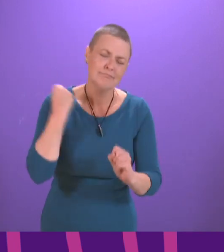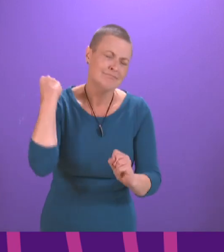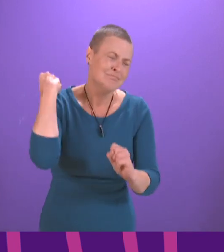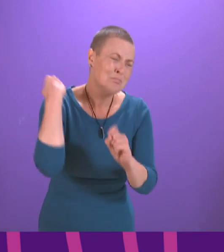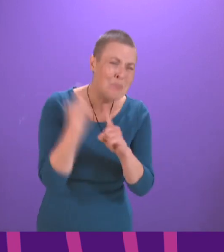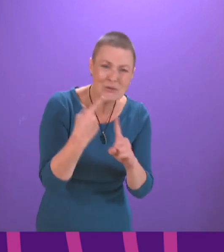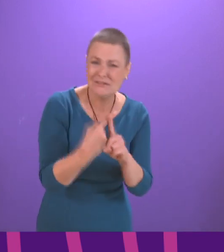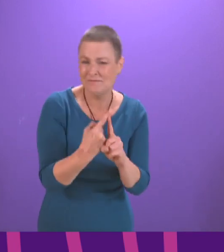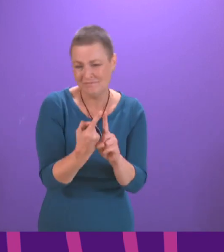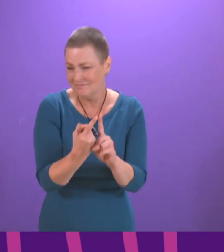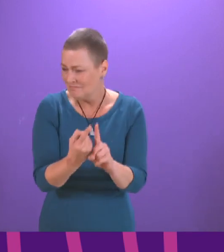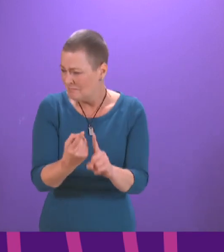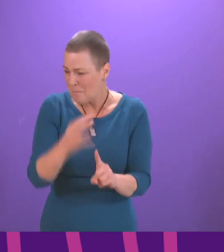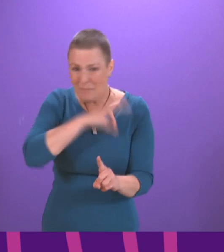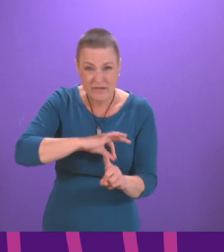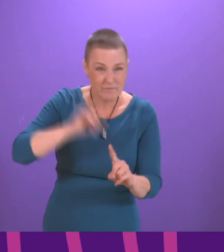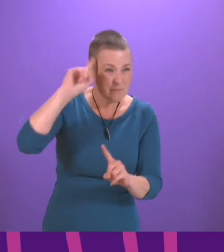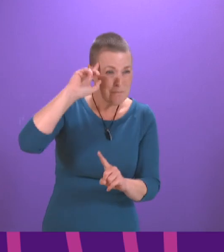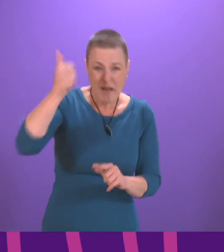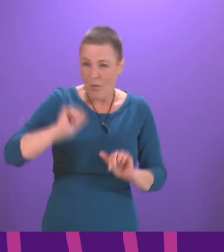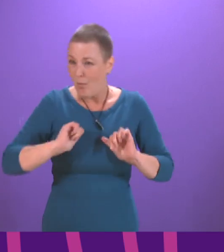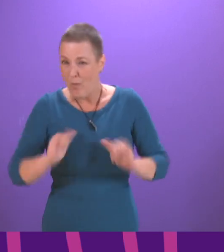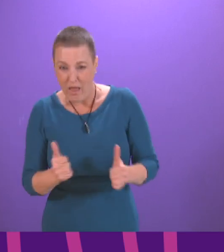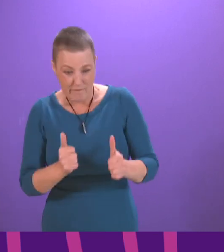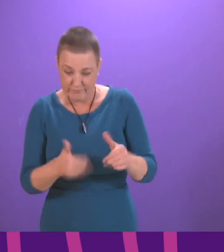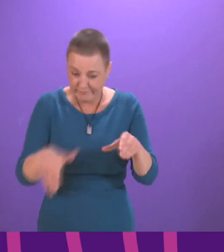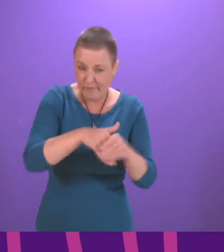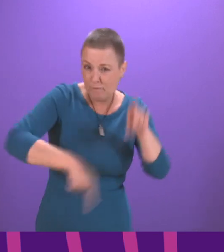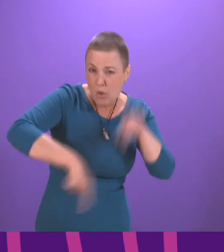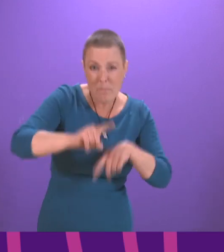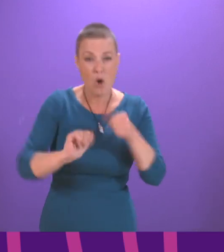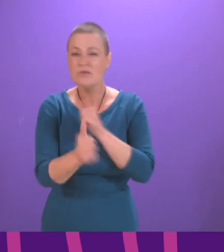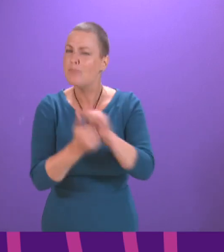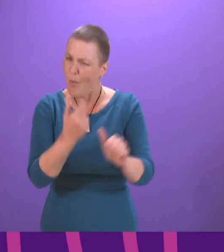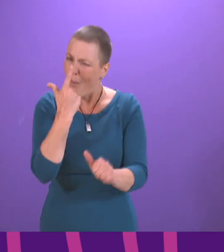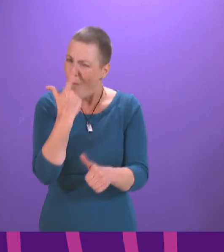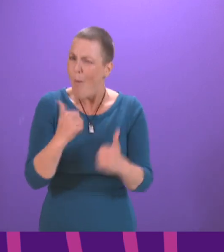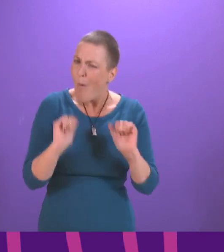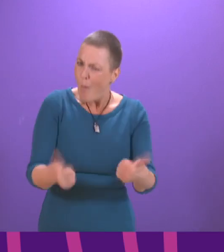participation in football, and sports generally, has on physical and mental health and on a